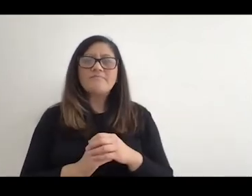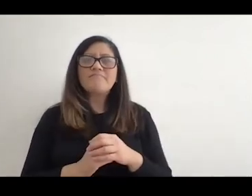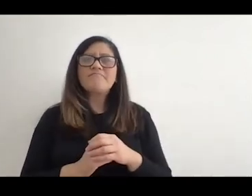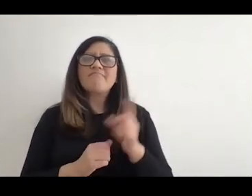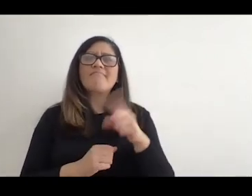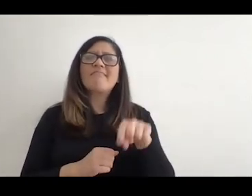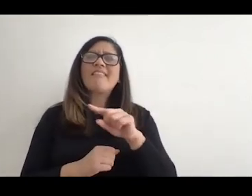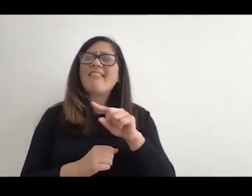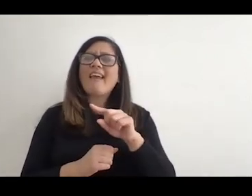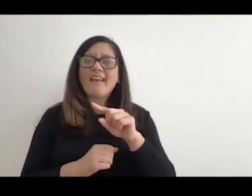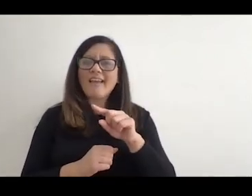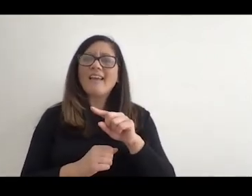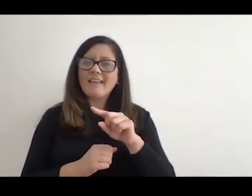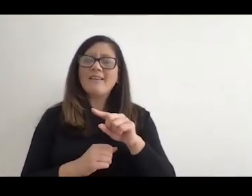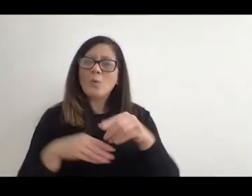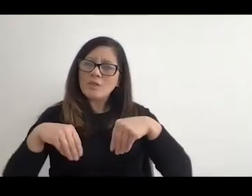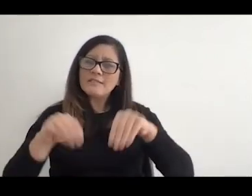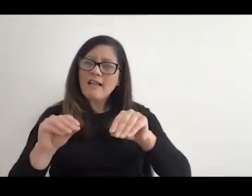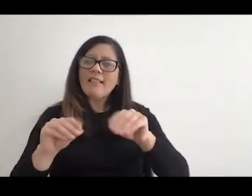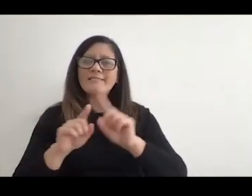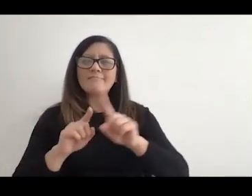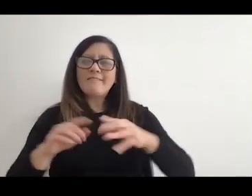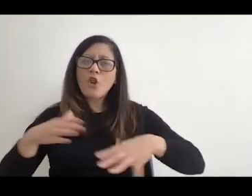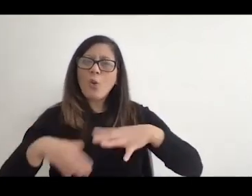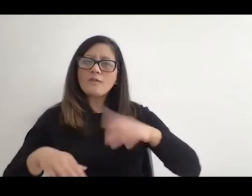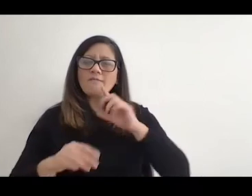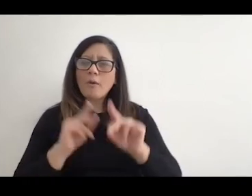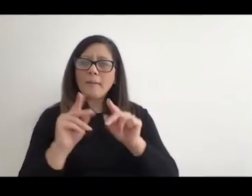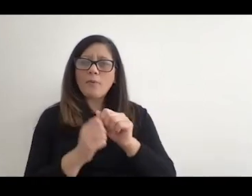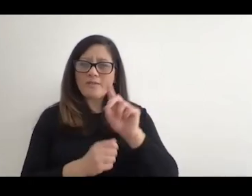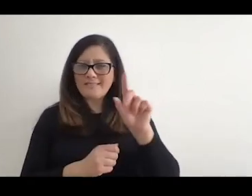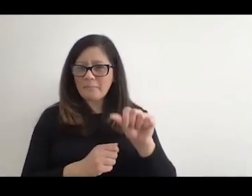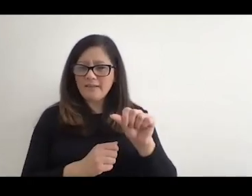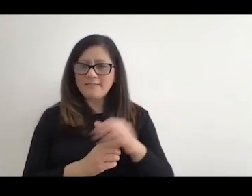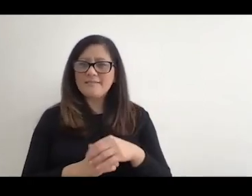different looks and pieces for children with disabilities and just children that